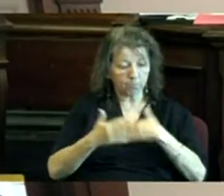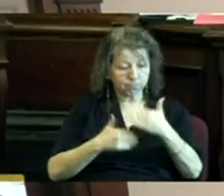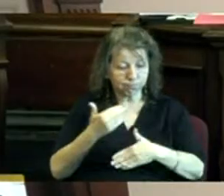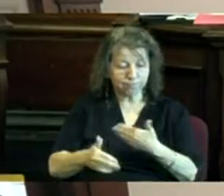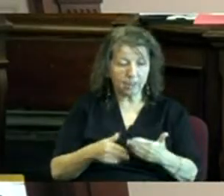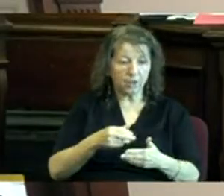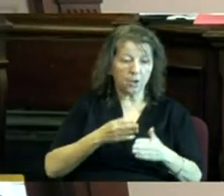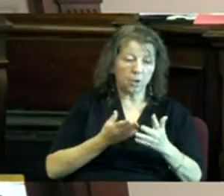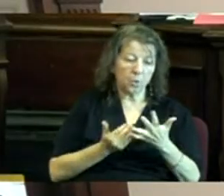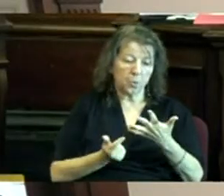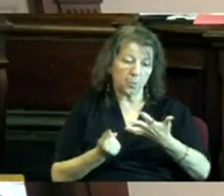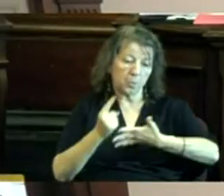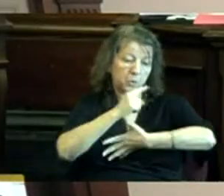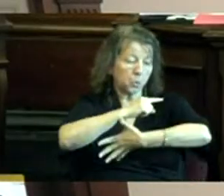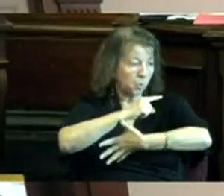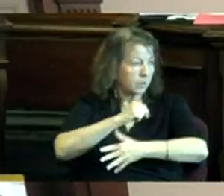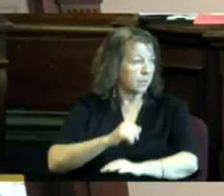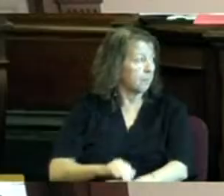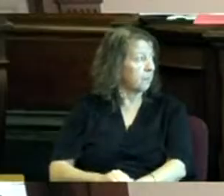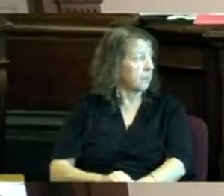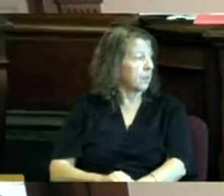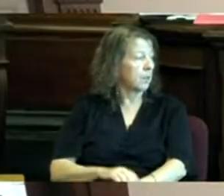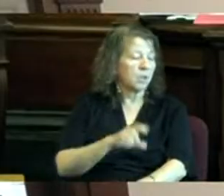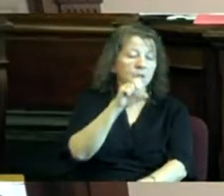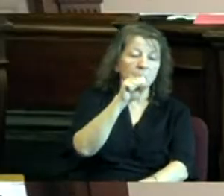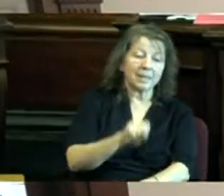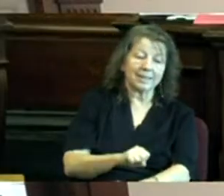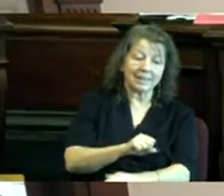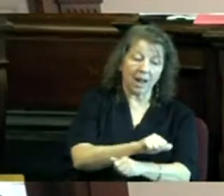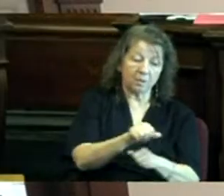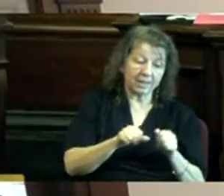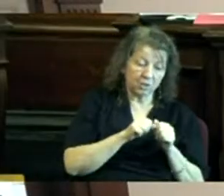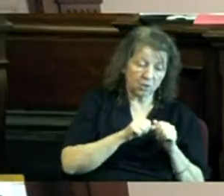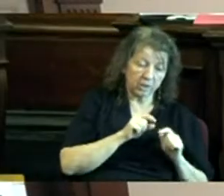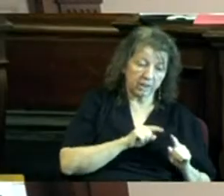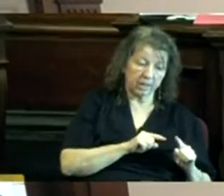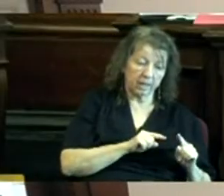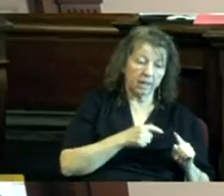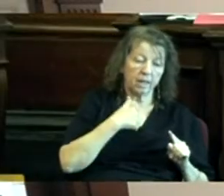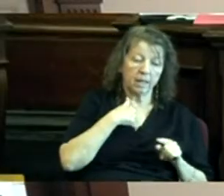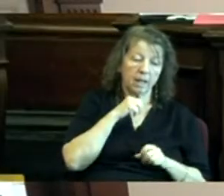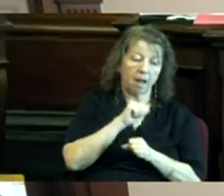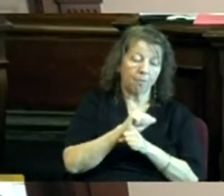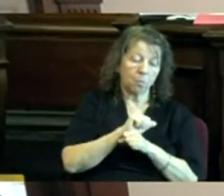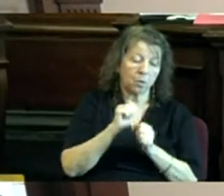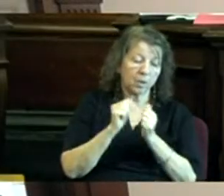and comprehension for our youth as they continue to move through